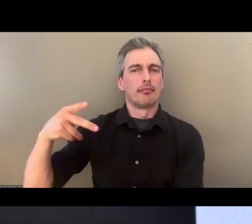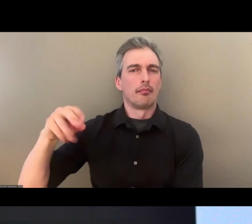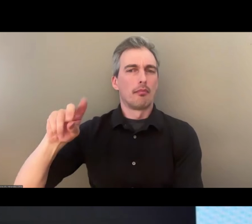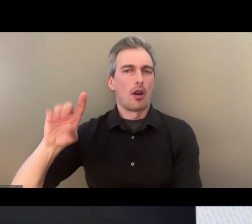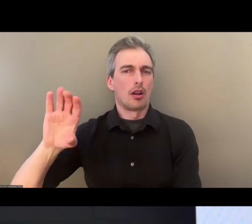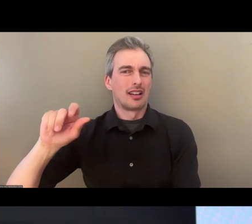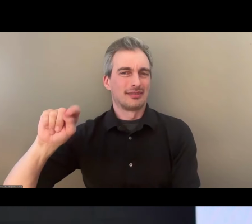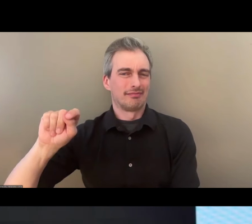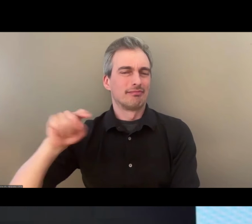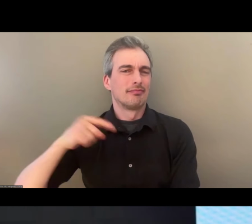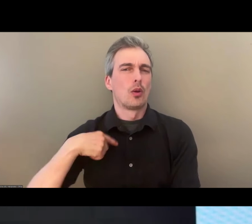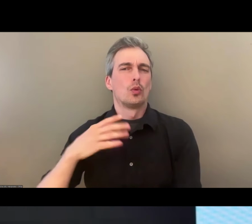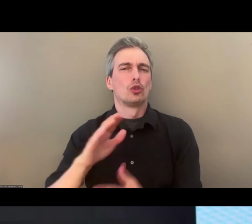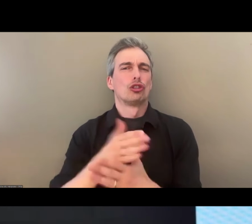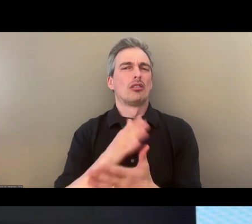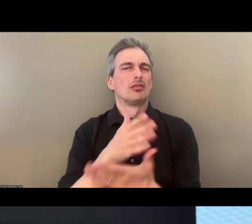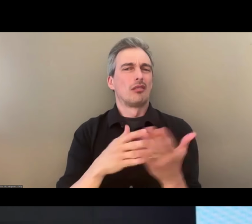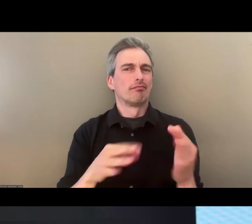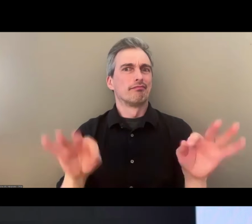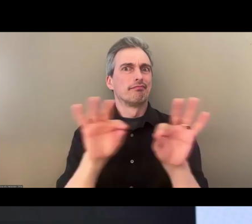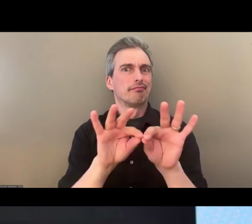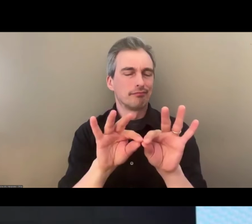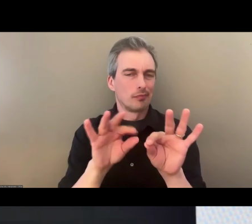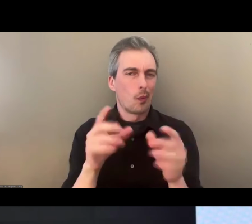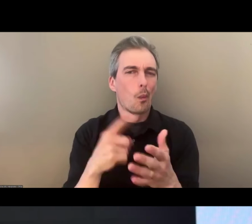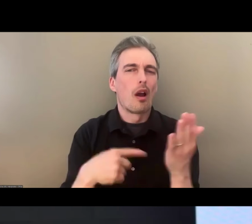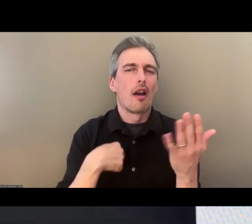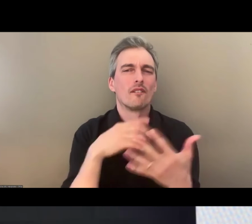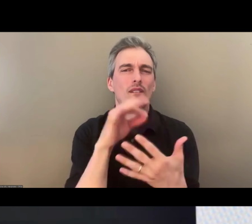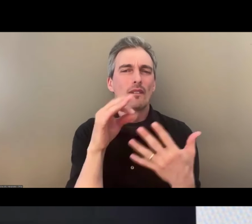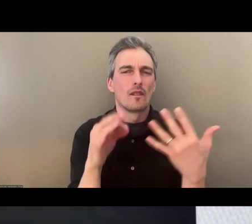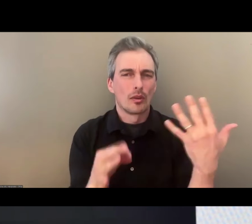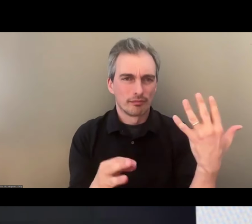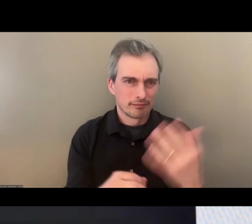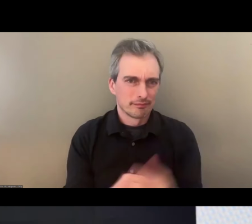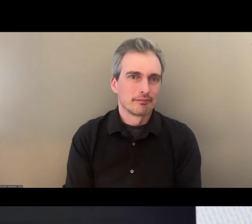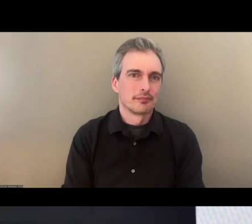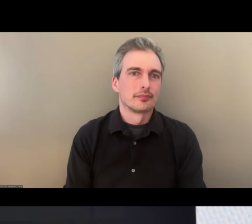Many of my participants describe the persistent insecurities, due to their hearing.